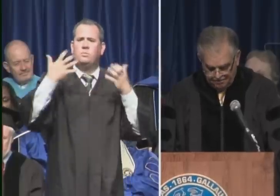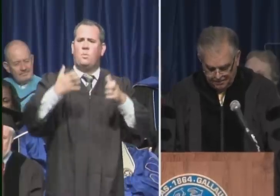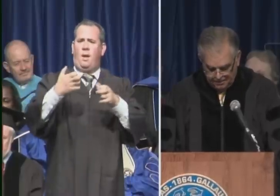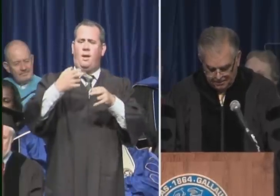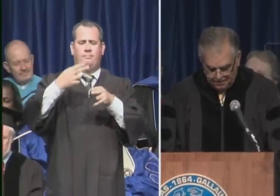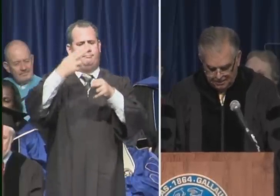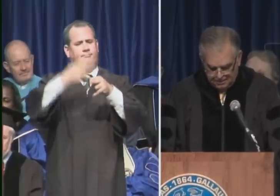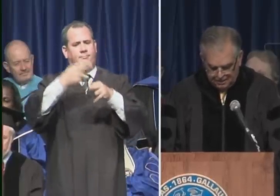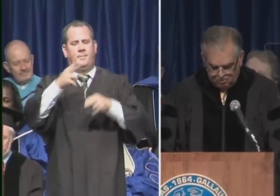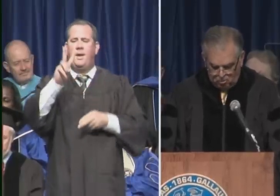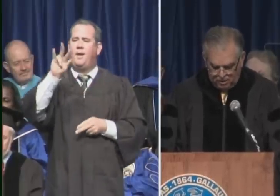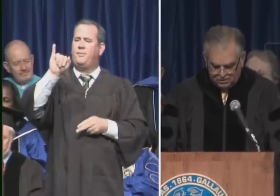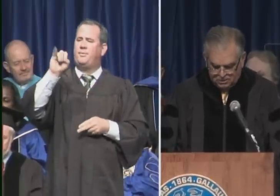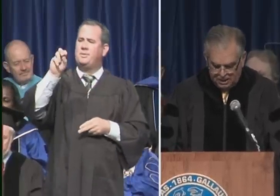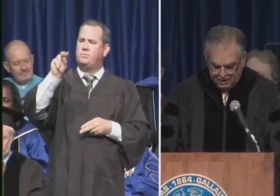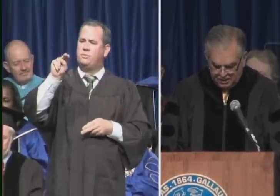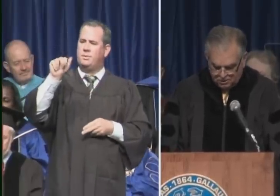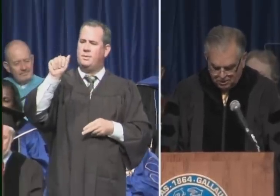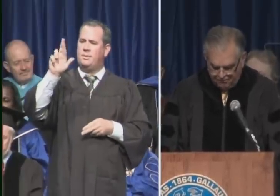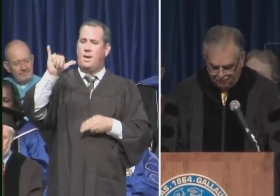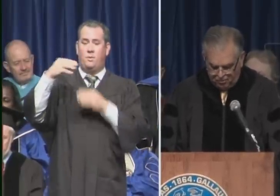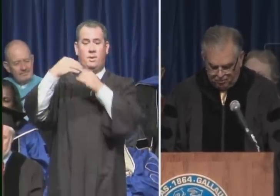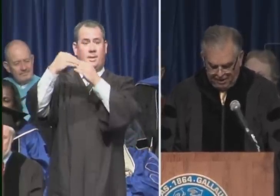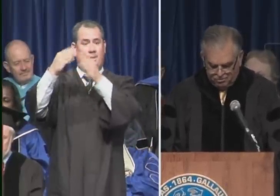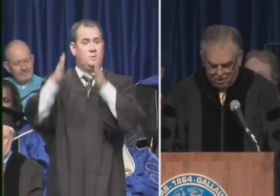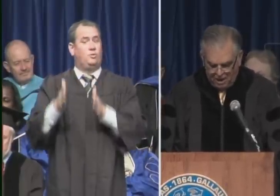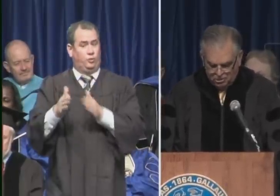I'm going to take it a step further.